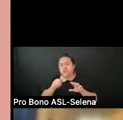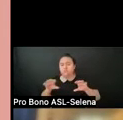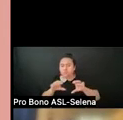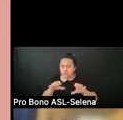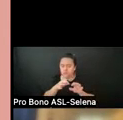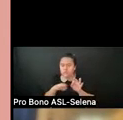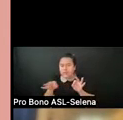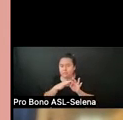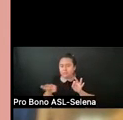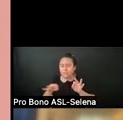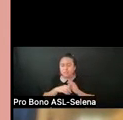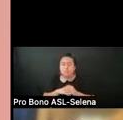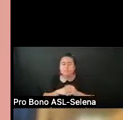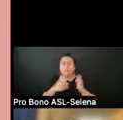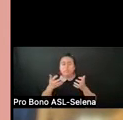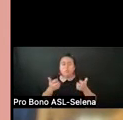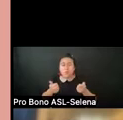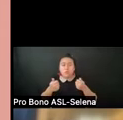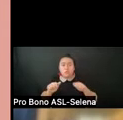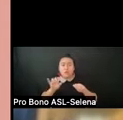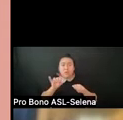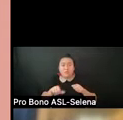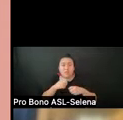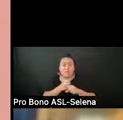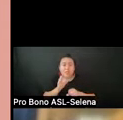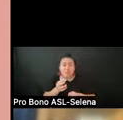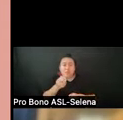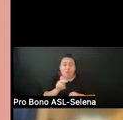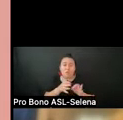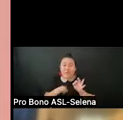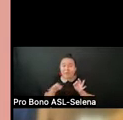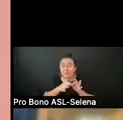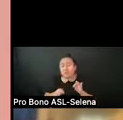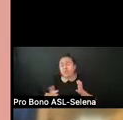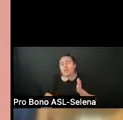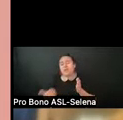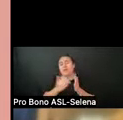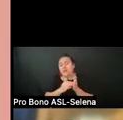If any of you are going to want to start creating your own captioning, again, I highly recommend